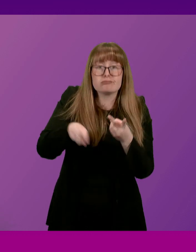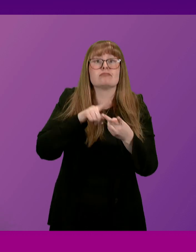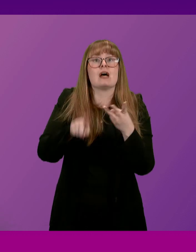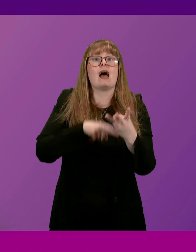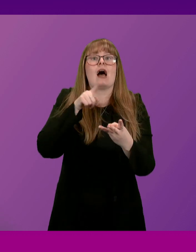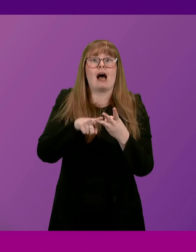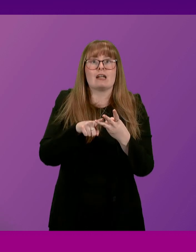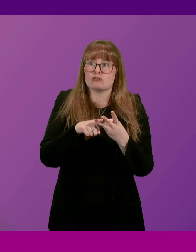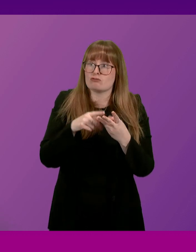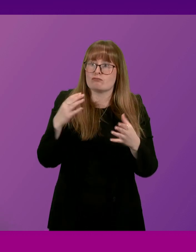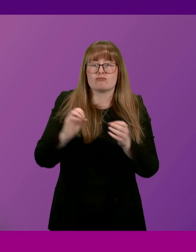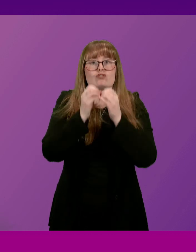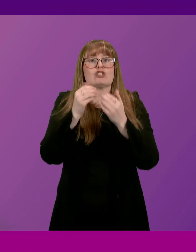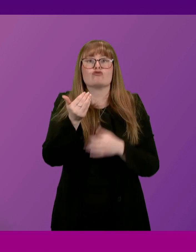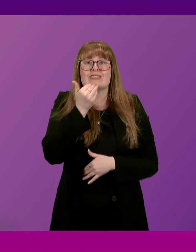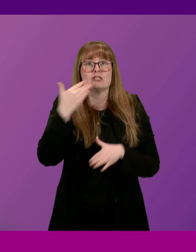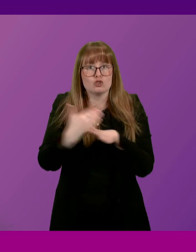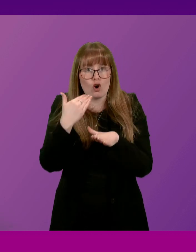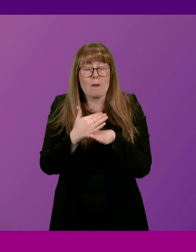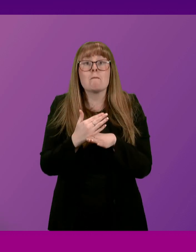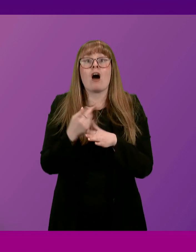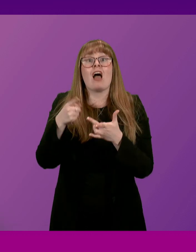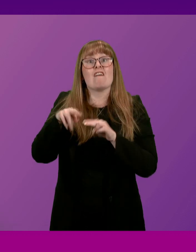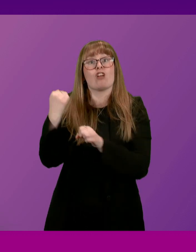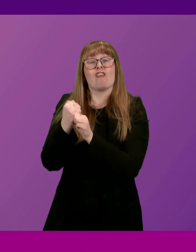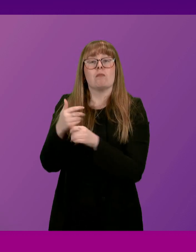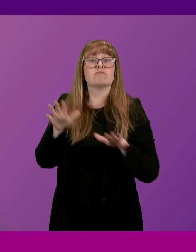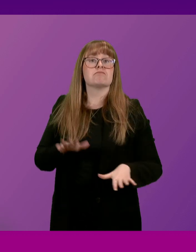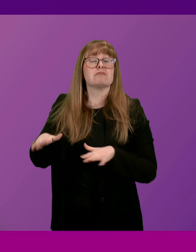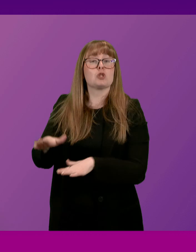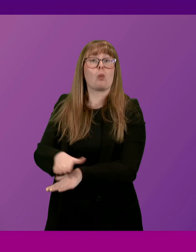As the SNP slows down on climate action, why does the First Minister think that